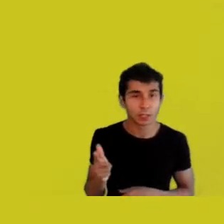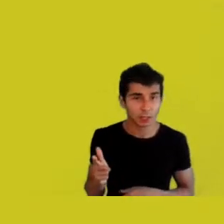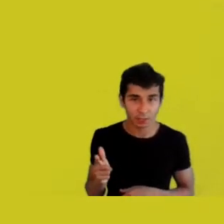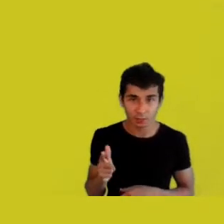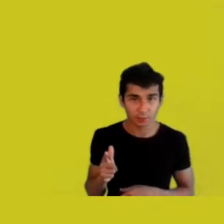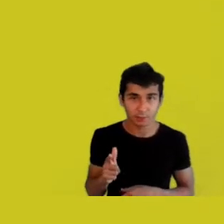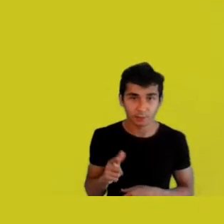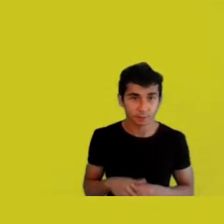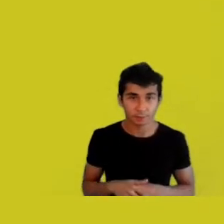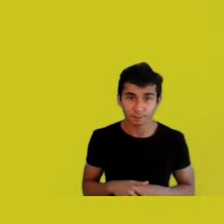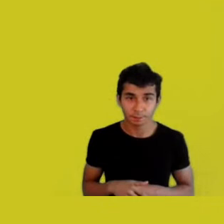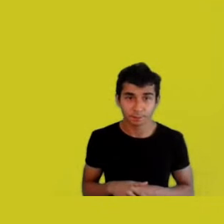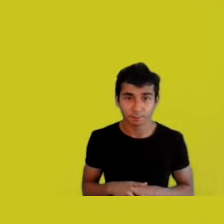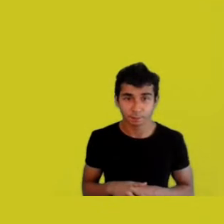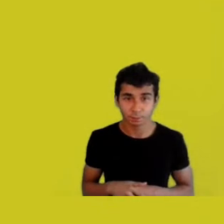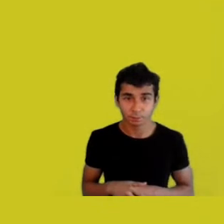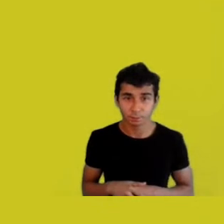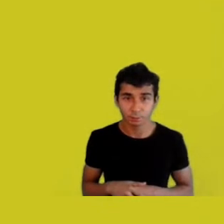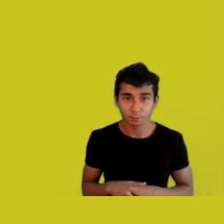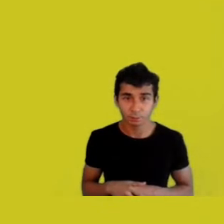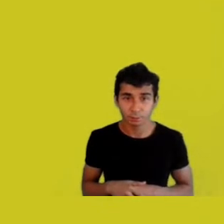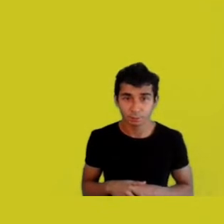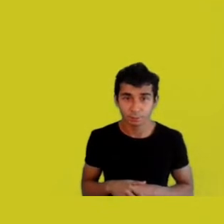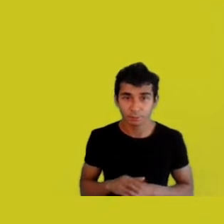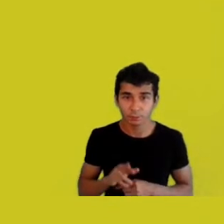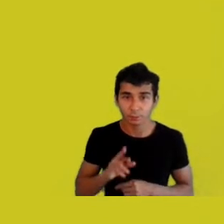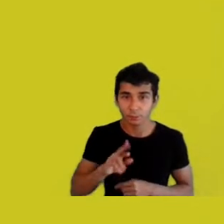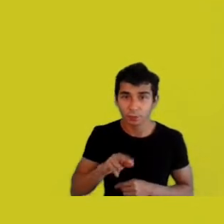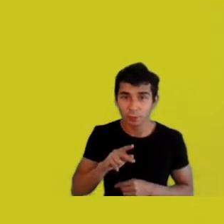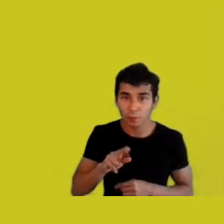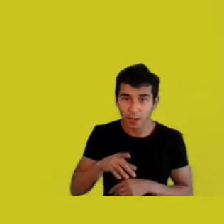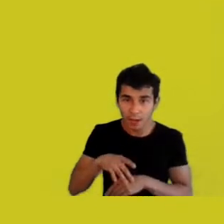They extrapolate the idea of order.